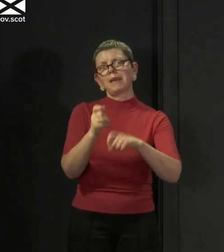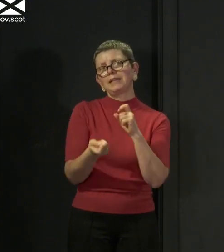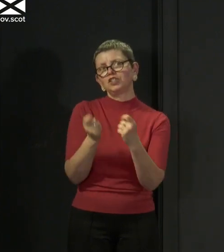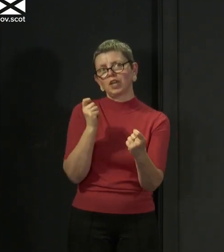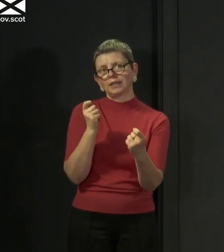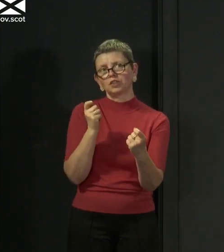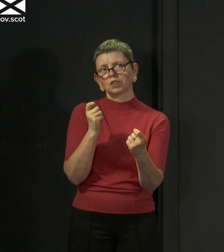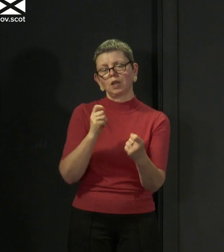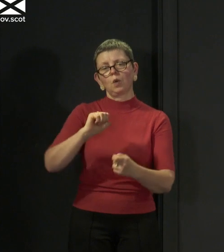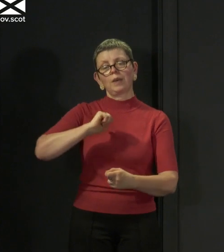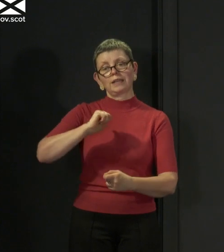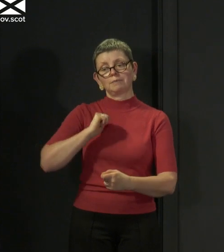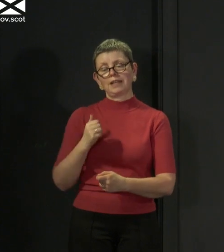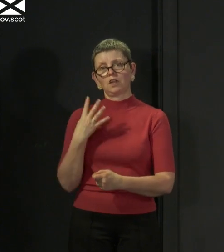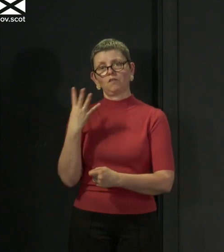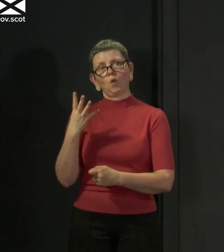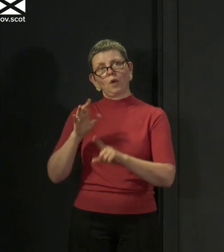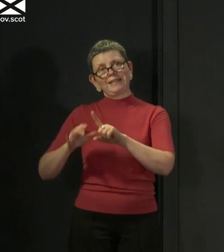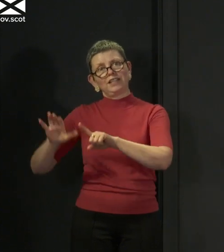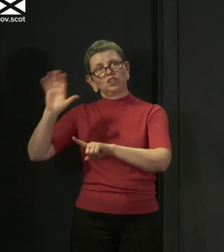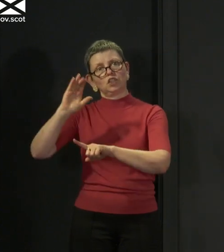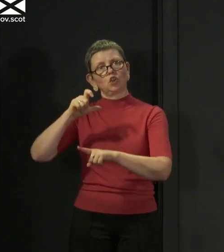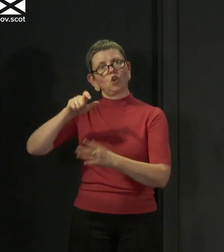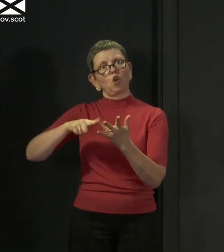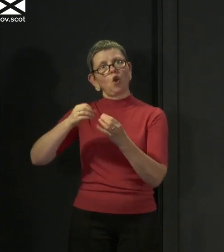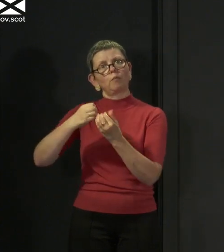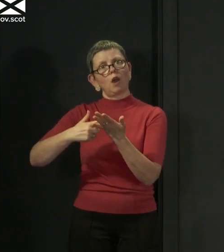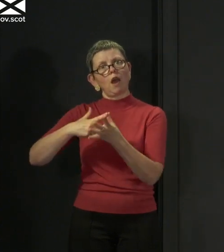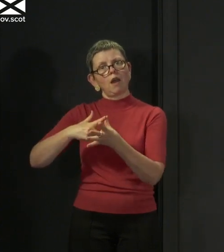expected to have four nations' discussions through the COBRA forum which may necessitate